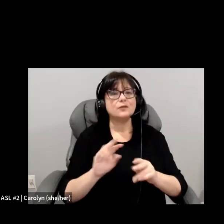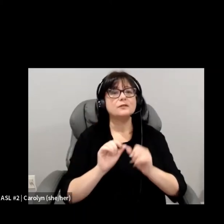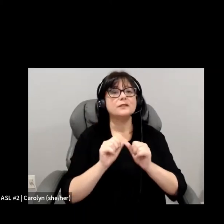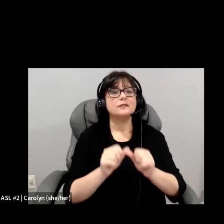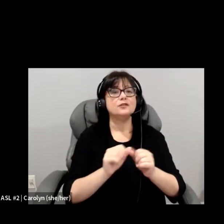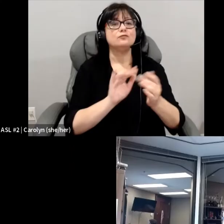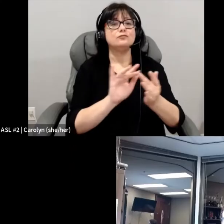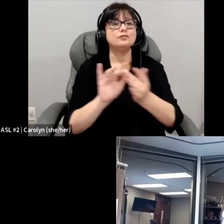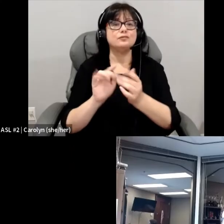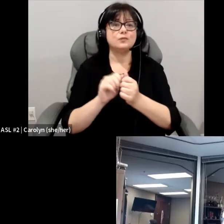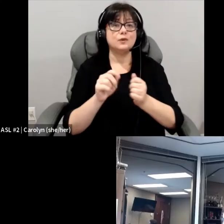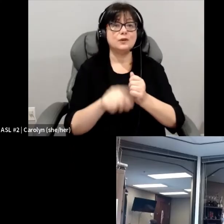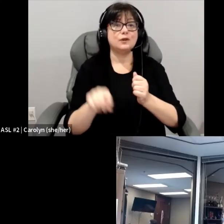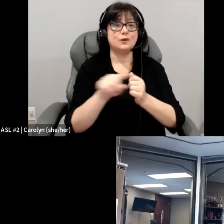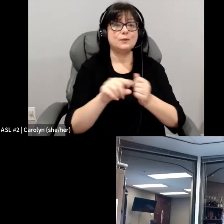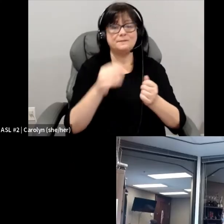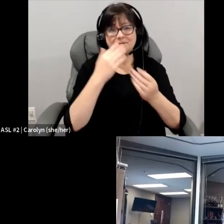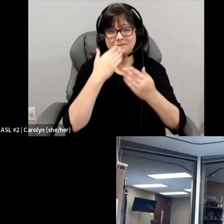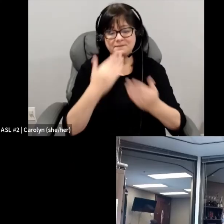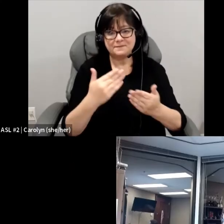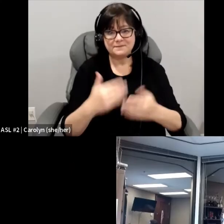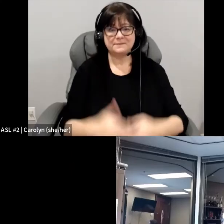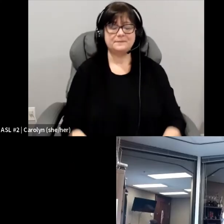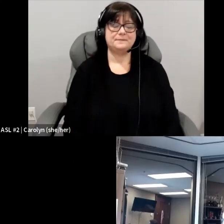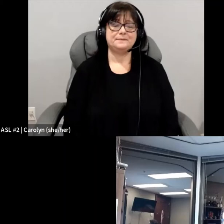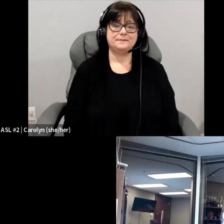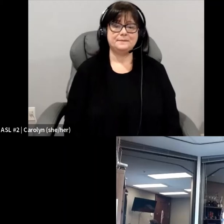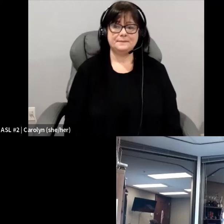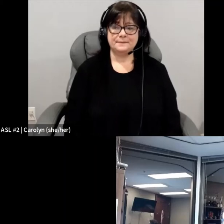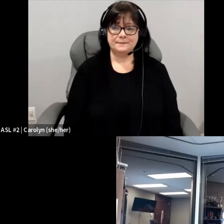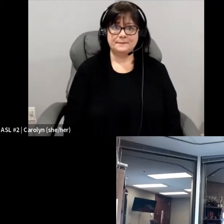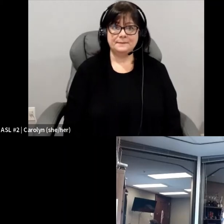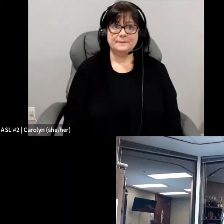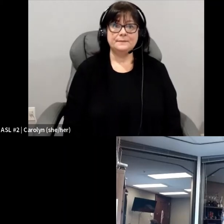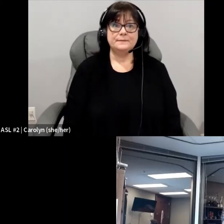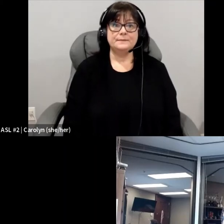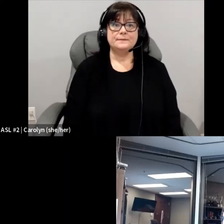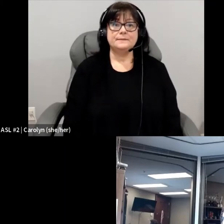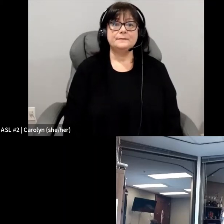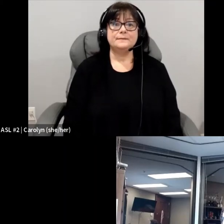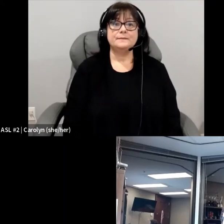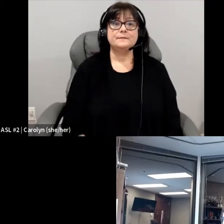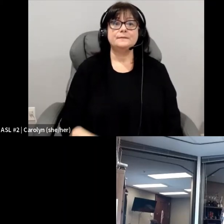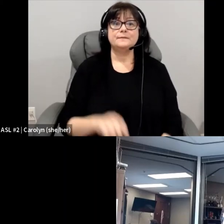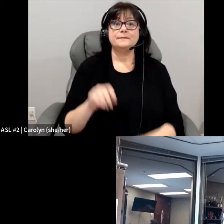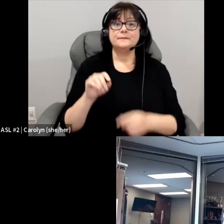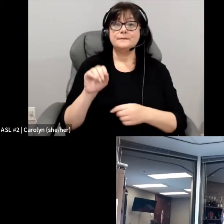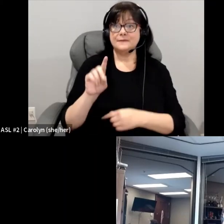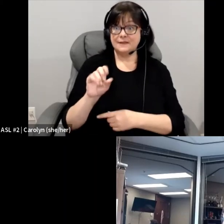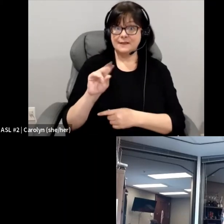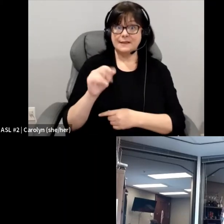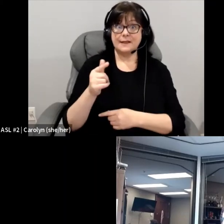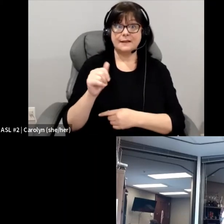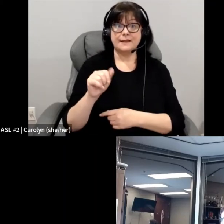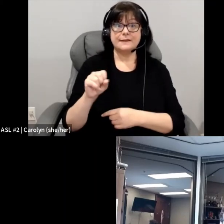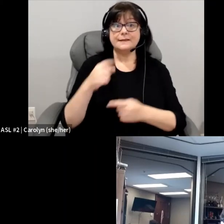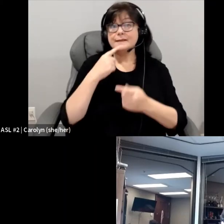THANK YOU VERY MUCH. Douglas Waxman : THANK YOU, WADE.